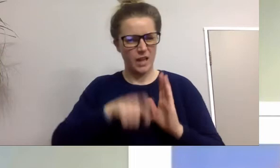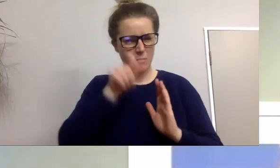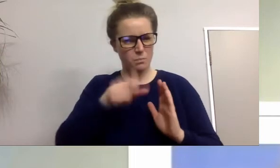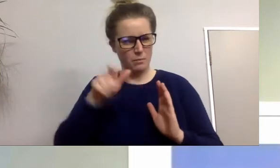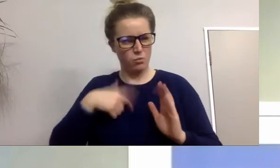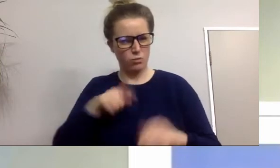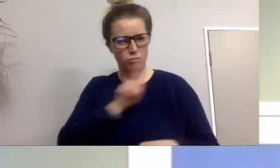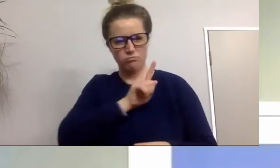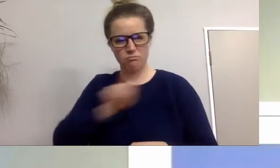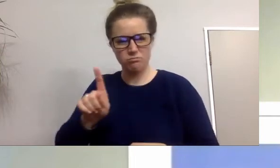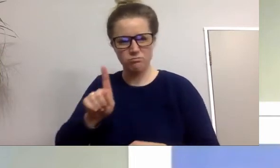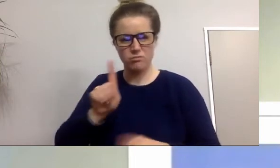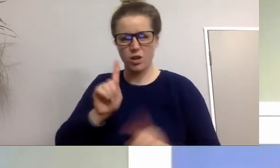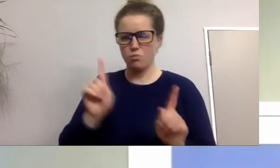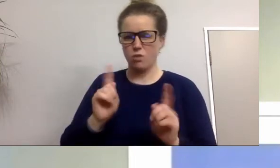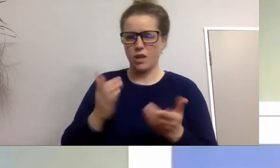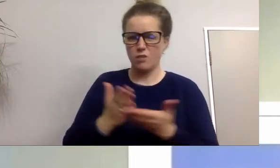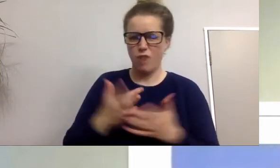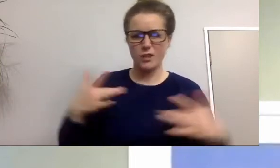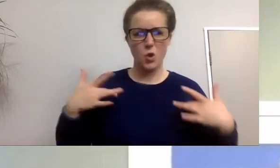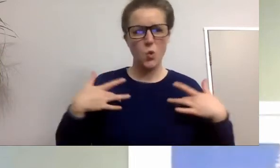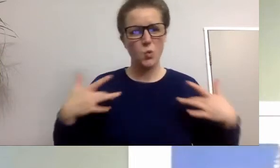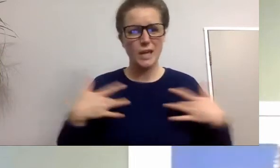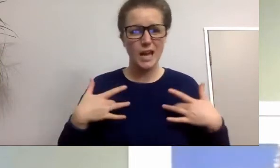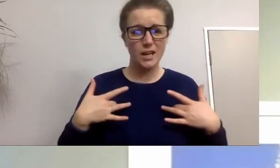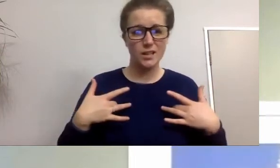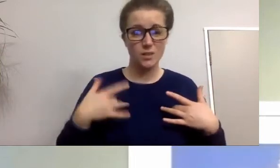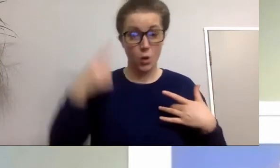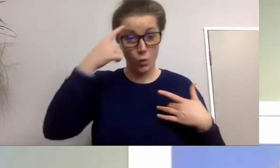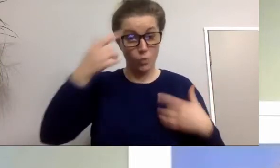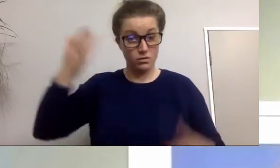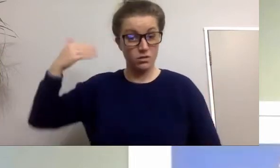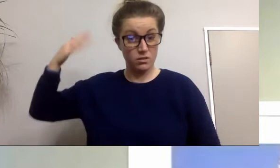what are their rights? who cares? all that stuff but actually the arts are for